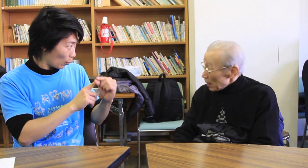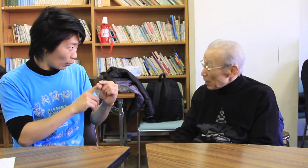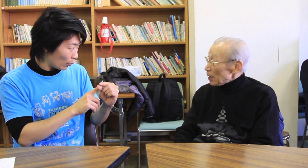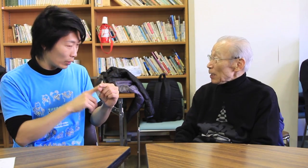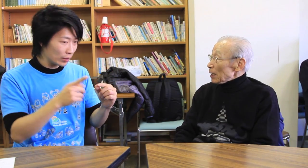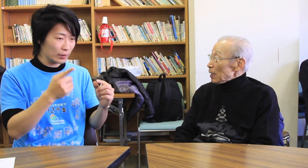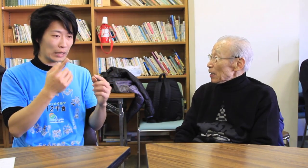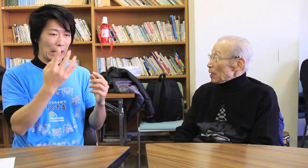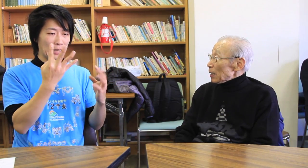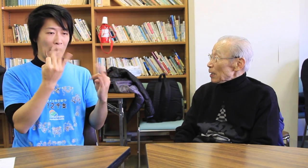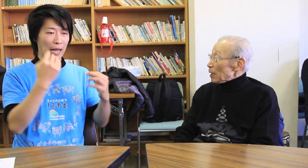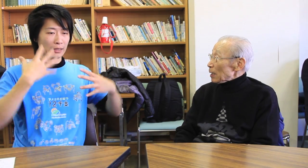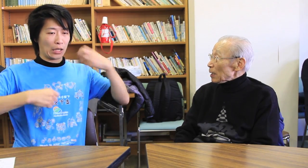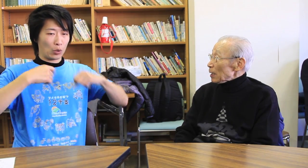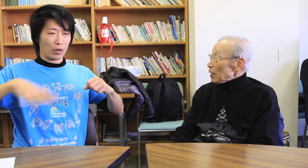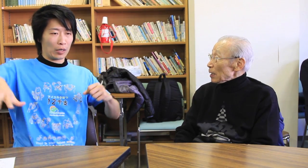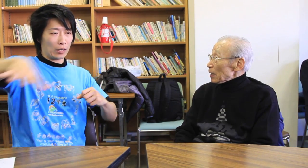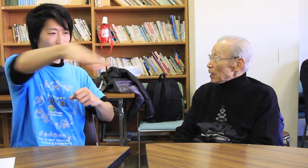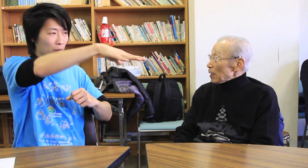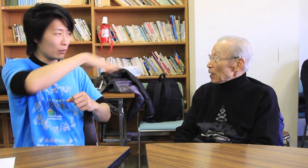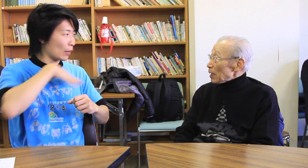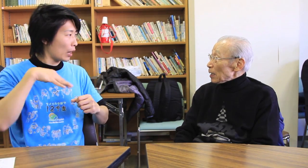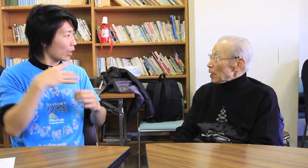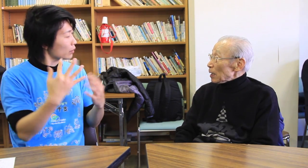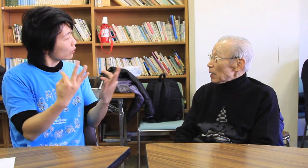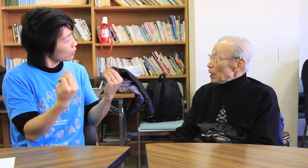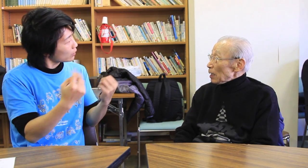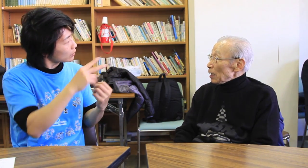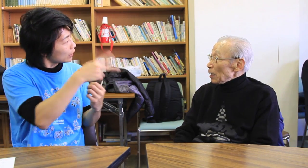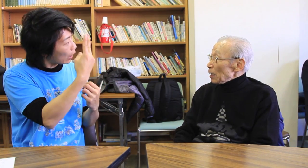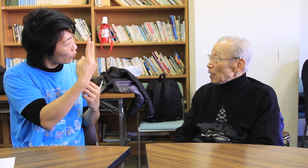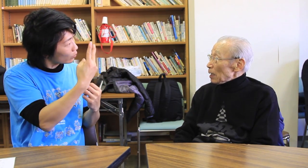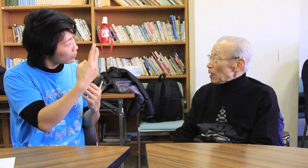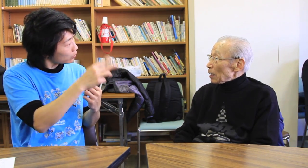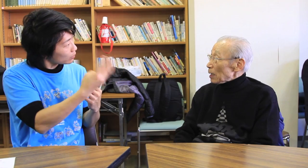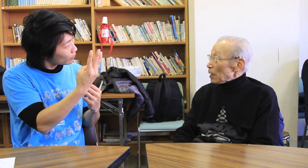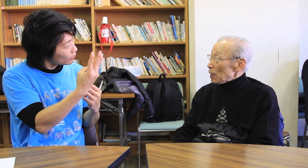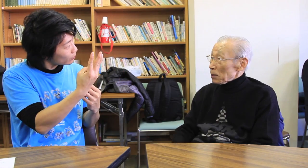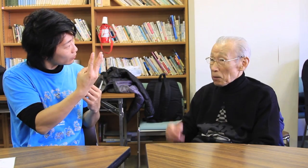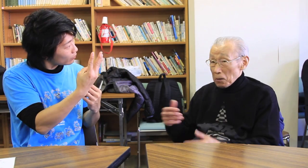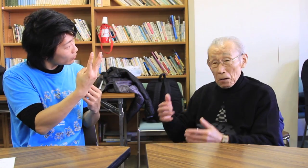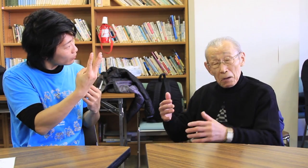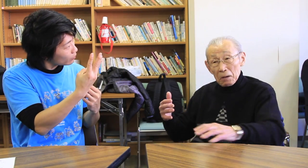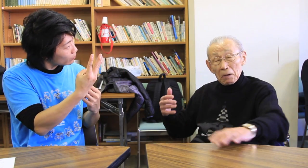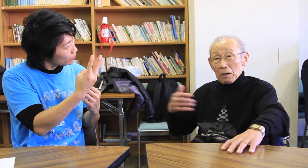How many other students where in your Junior High School? 200, 300?